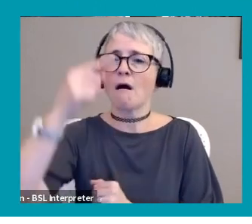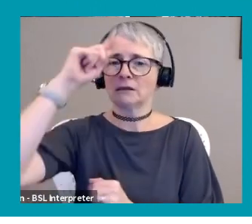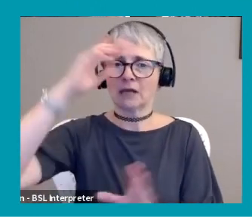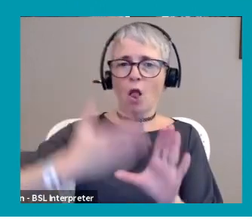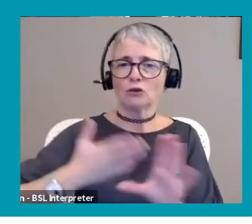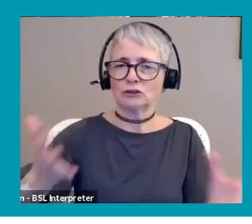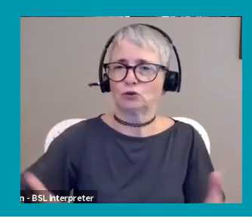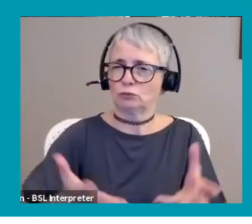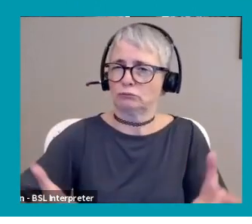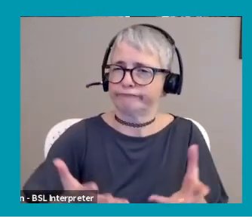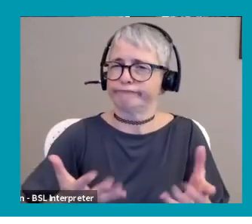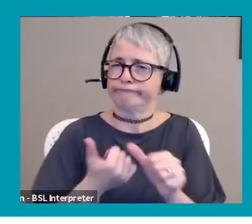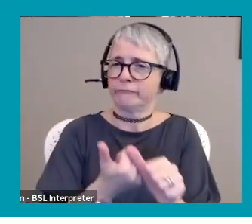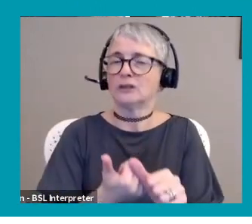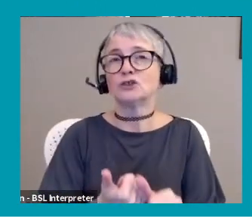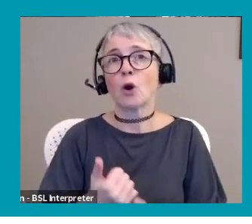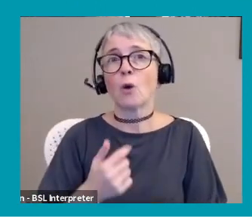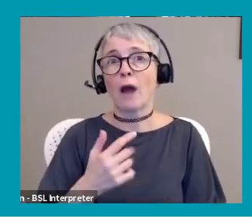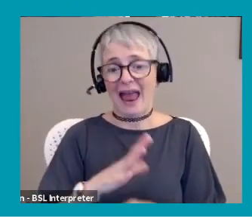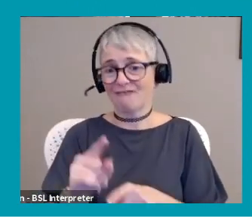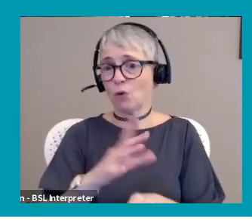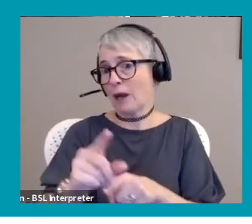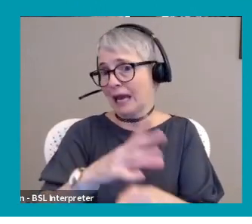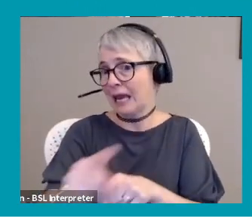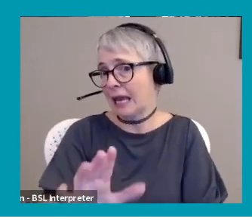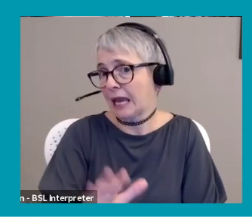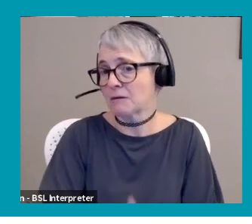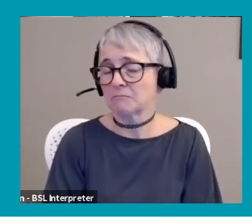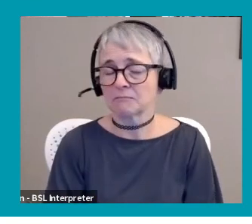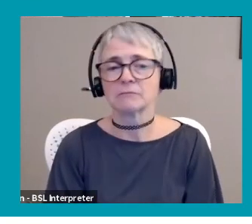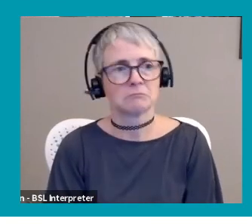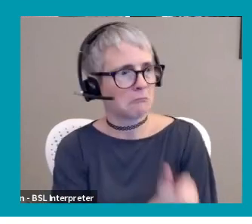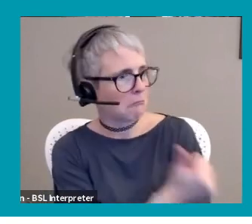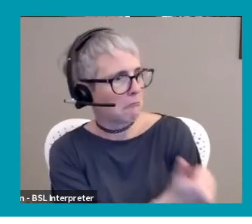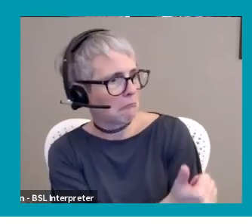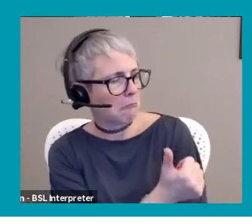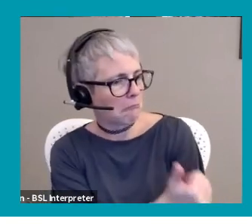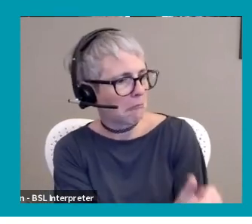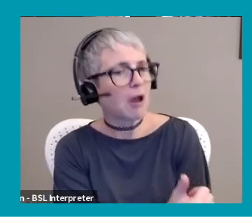a webinar roughly once a week. ROSA: Fantastic, if any of those don't appeal and you want to